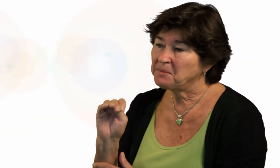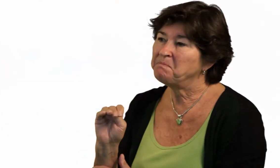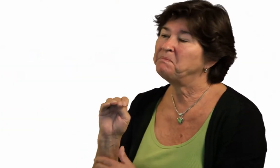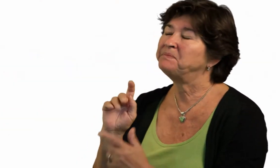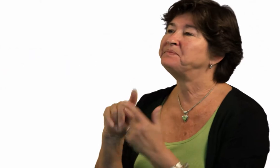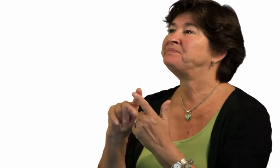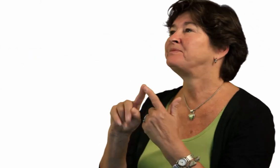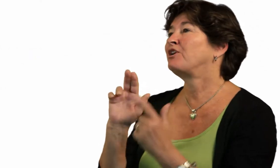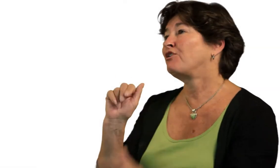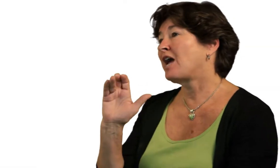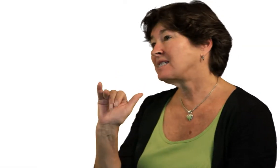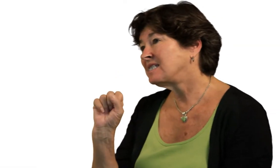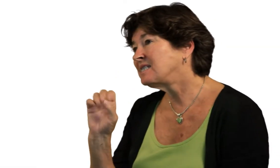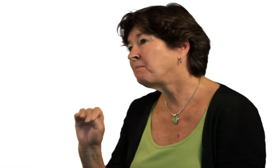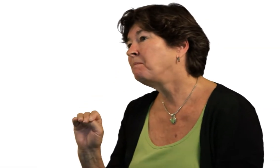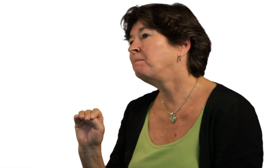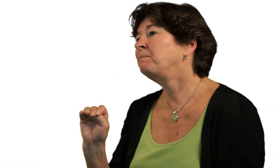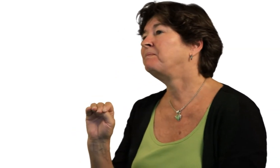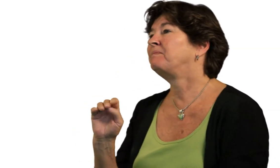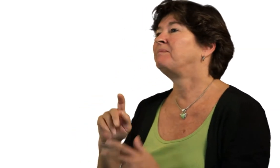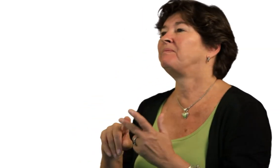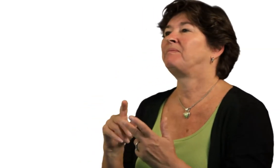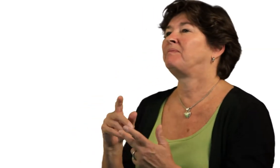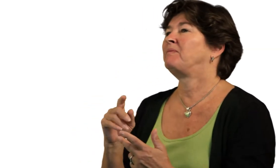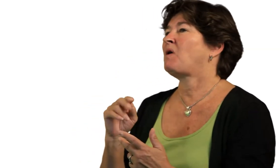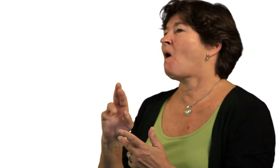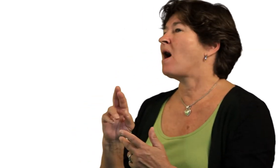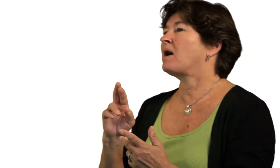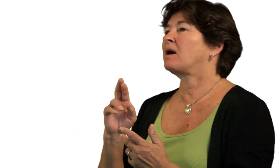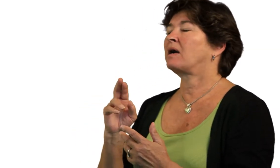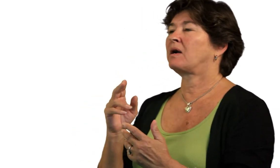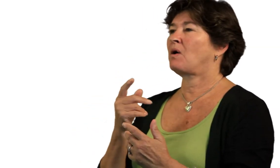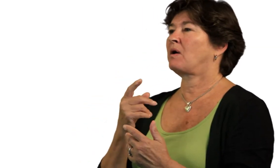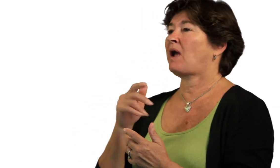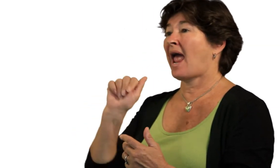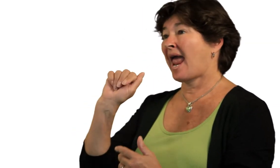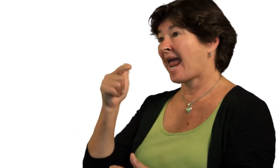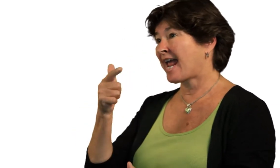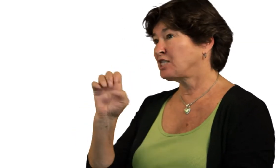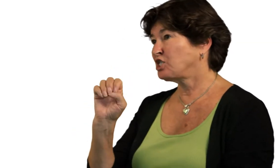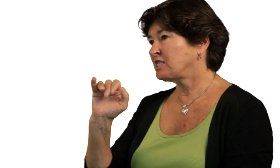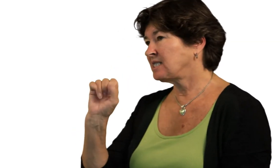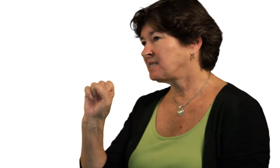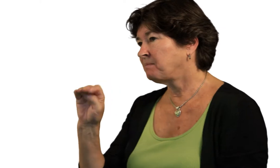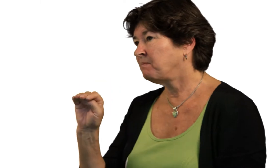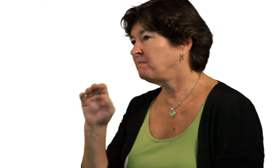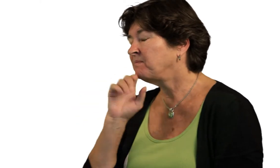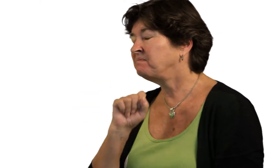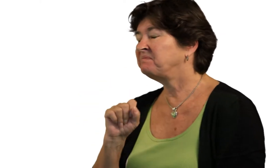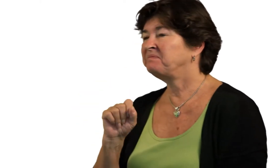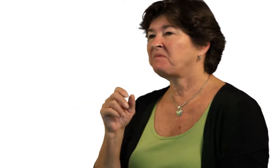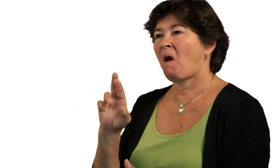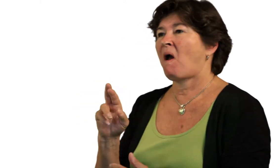Sexism, racism, or ageism.